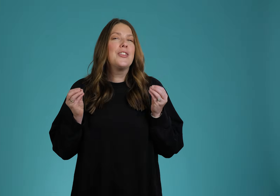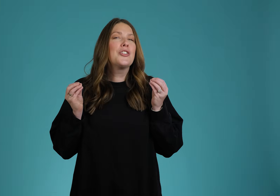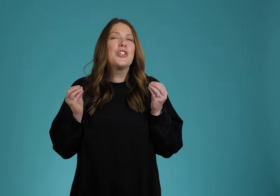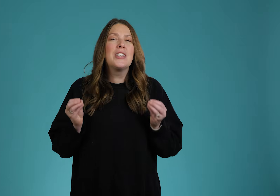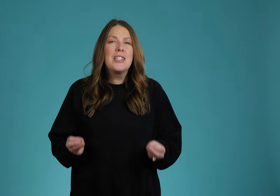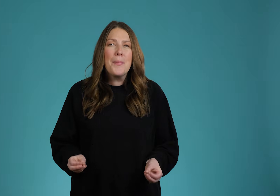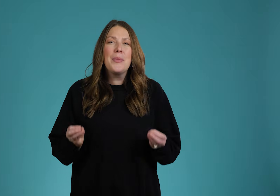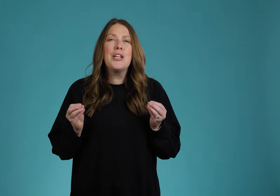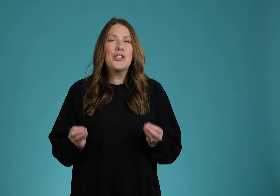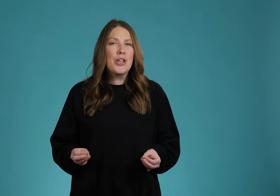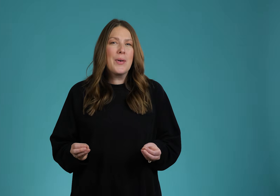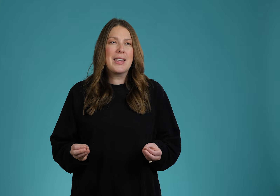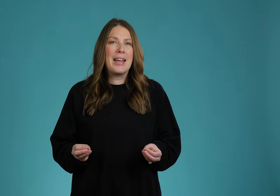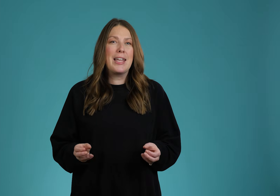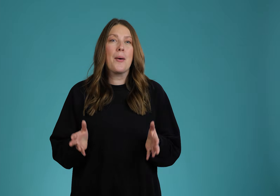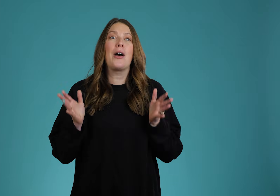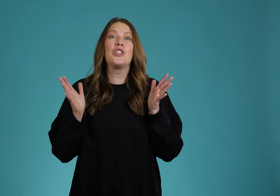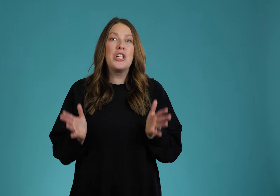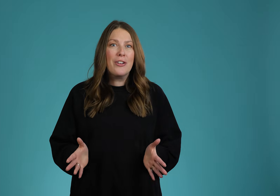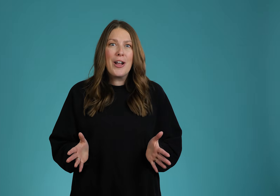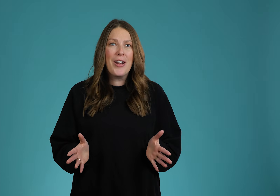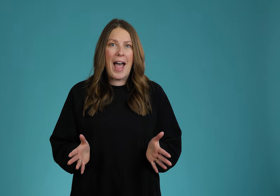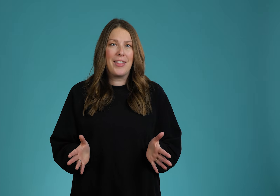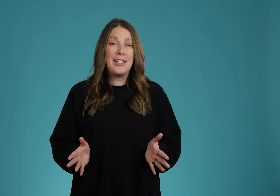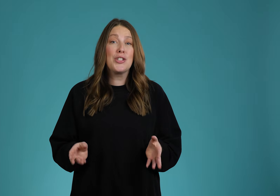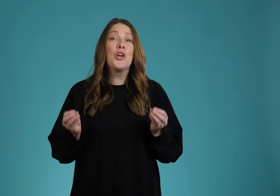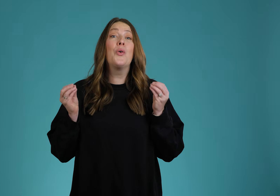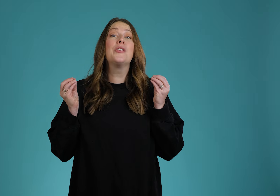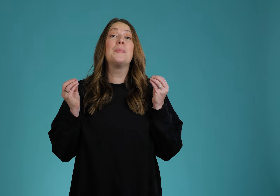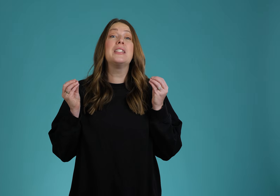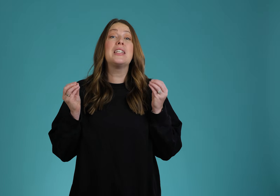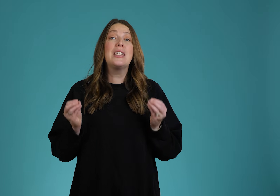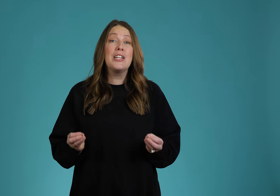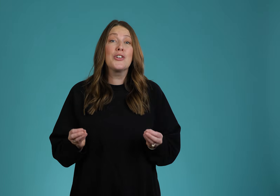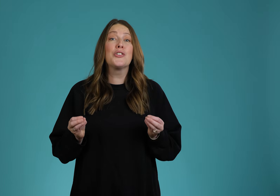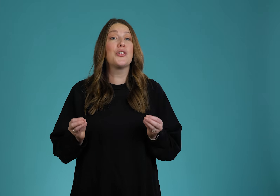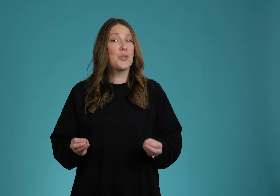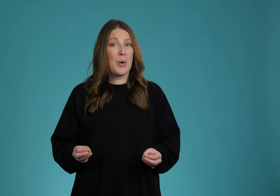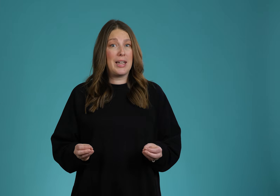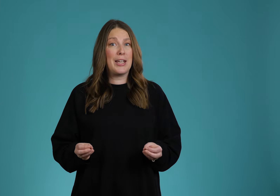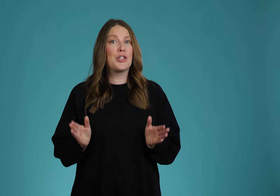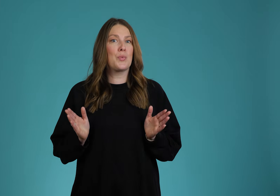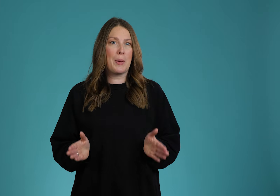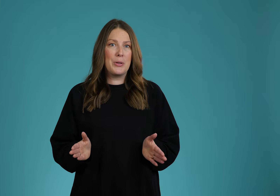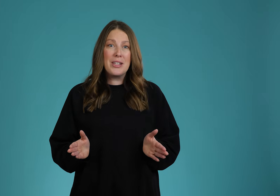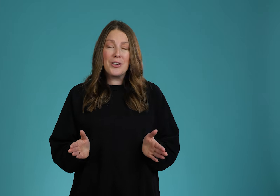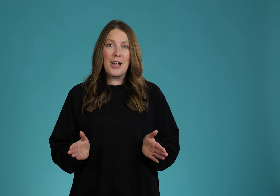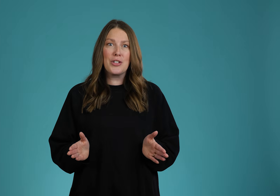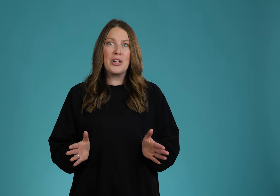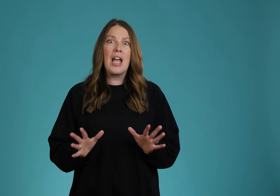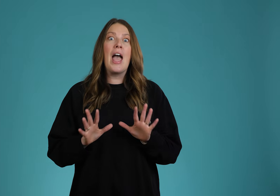There's just something so exciting about cheering on athletes who have spent years training to represent their country